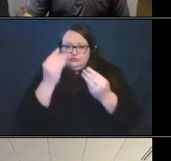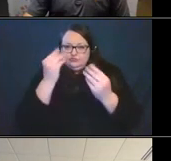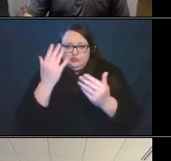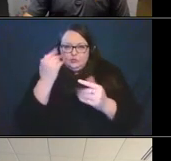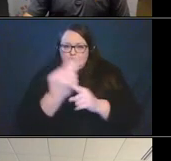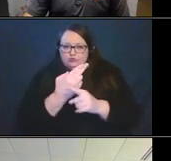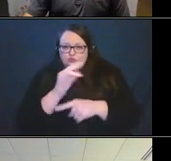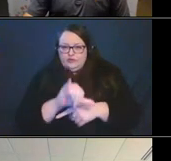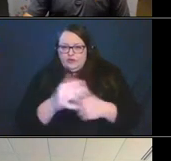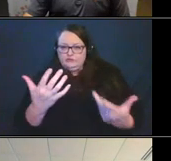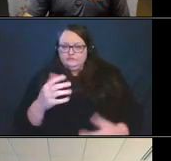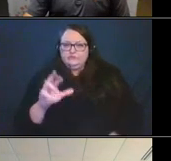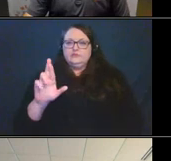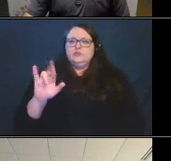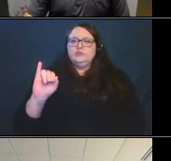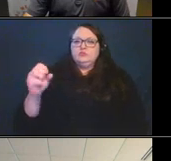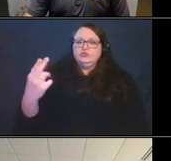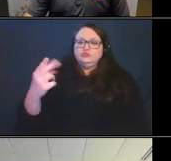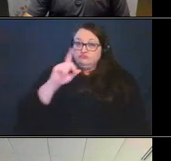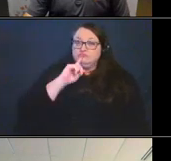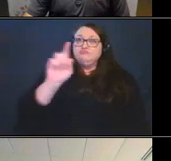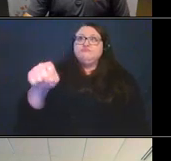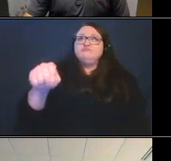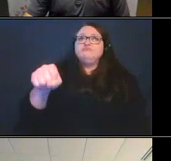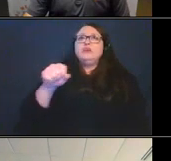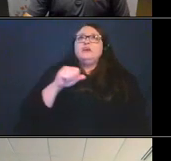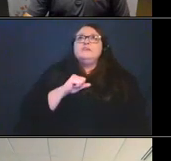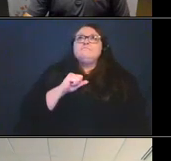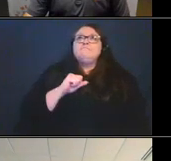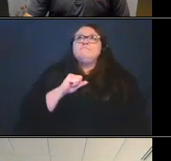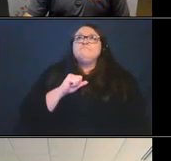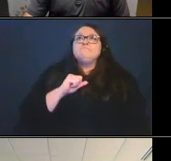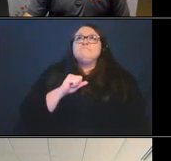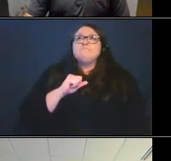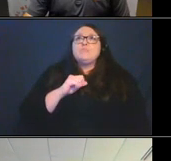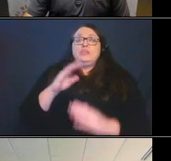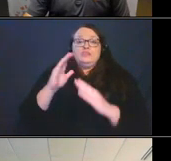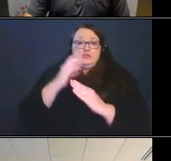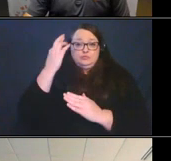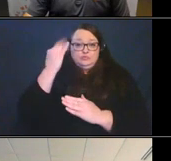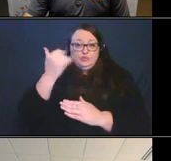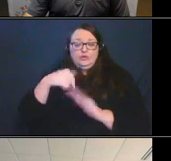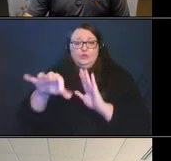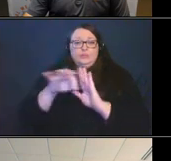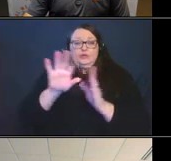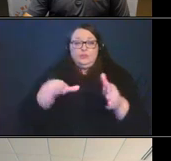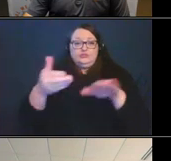Sure, thanks Gail. The primary reason why we went with mortality data was, you know,